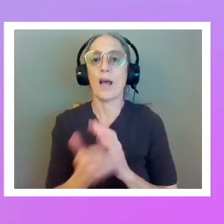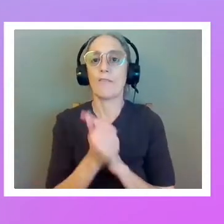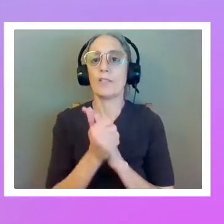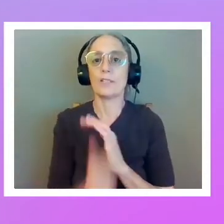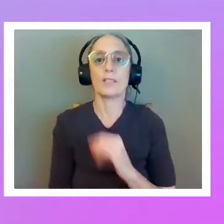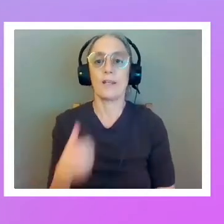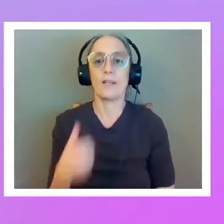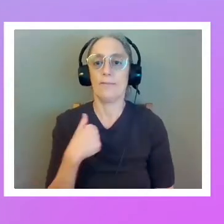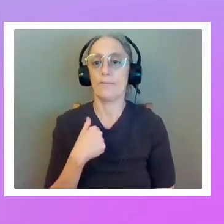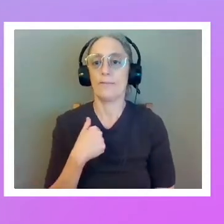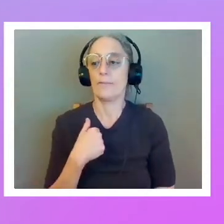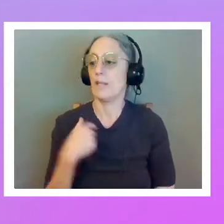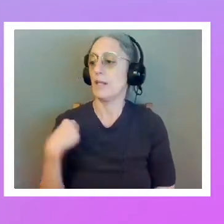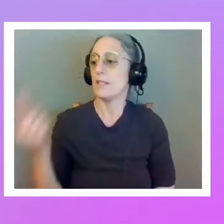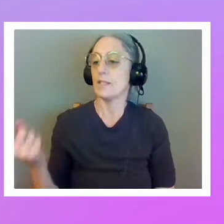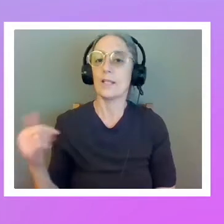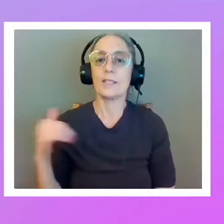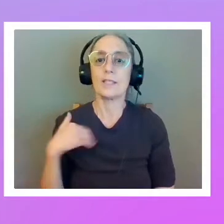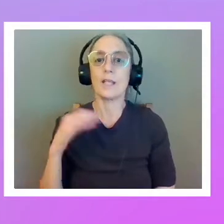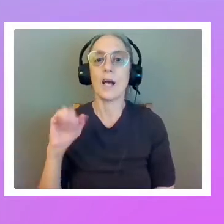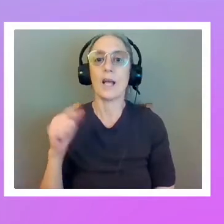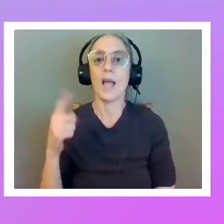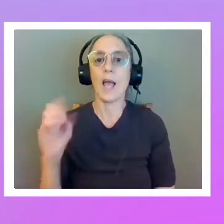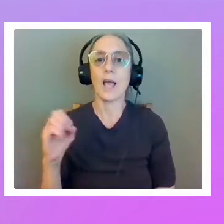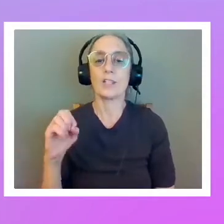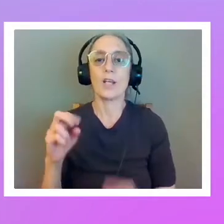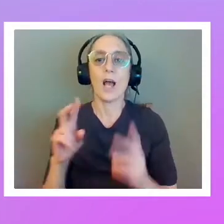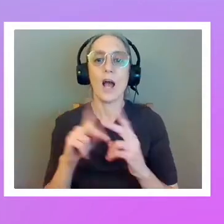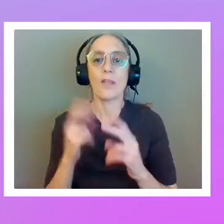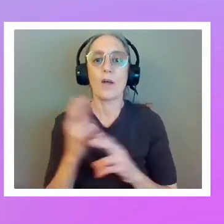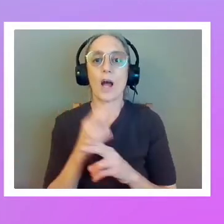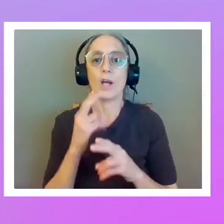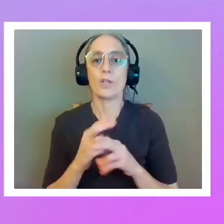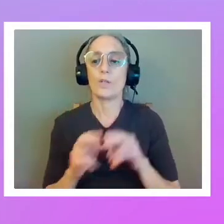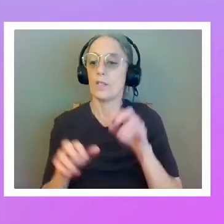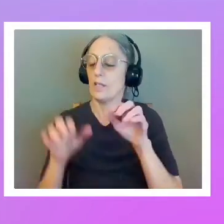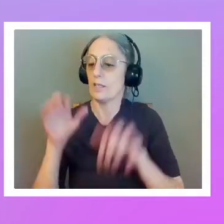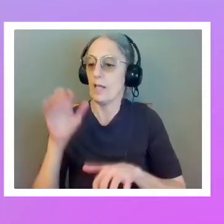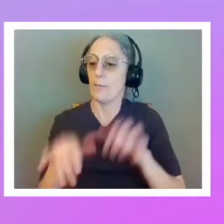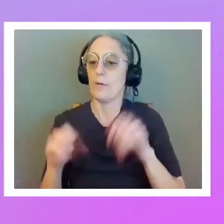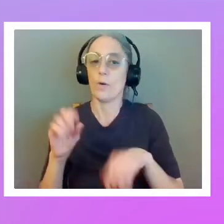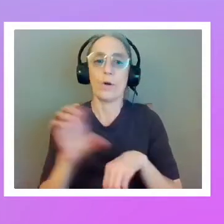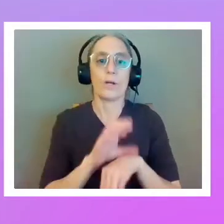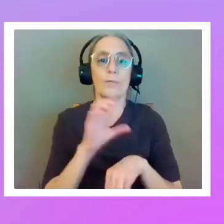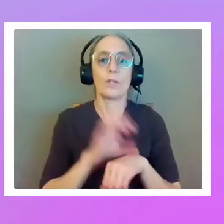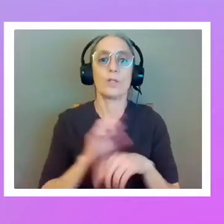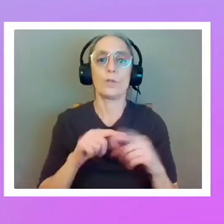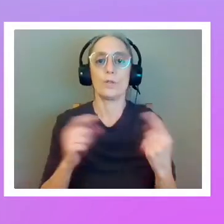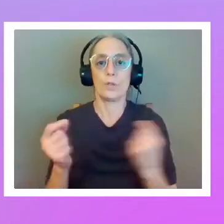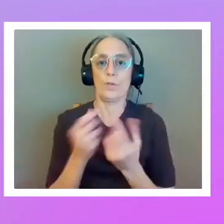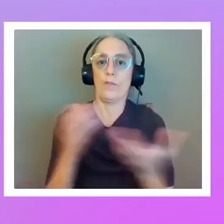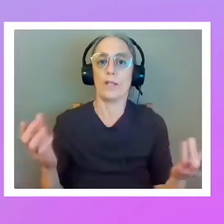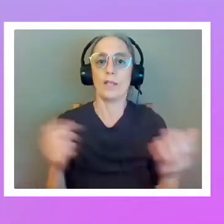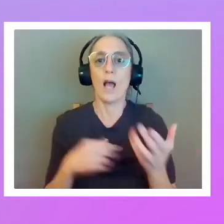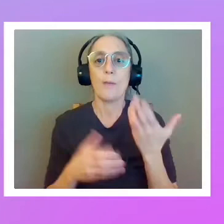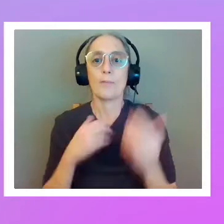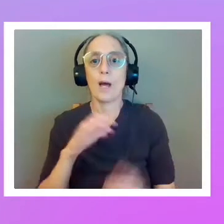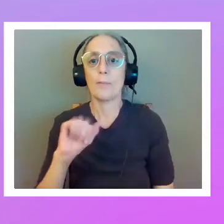I used either a typewriter or a computer to get stuff done and yes, I'm probably aging myself right now.